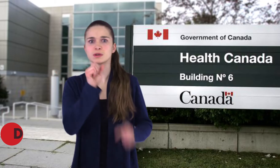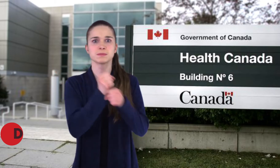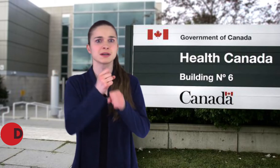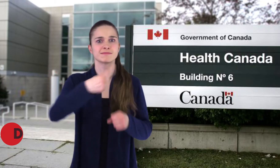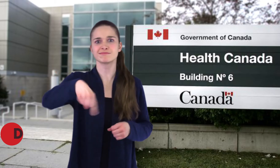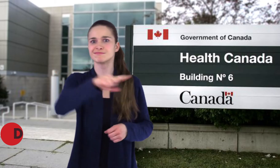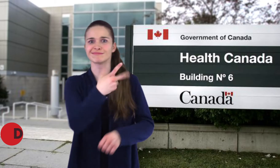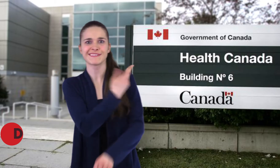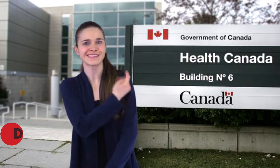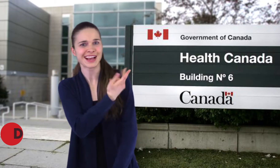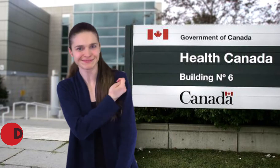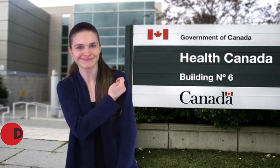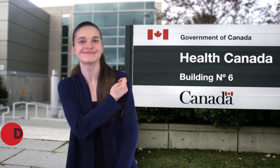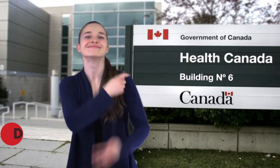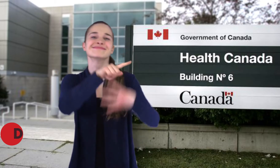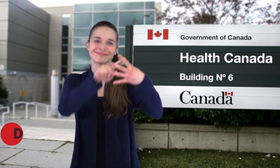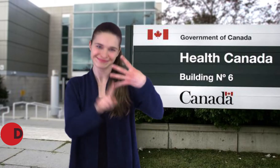Who makes the vaccines?